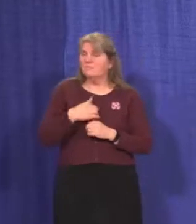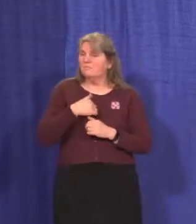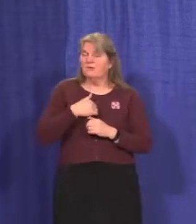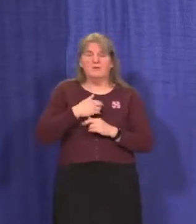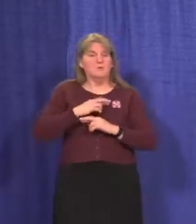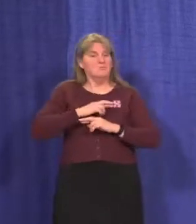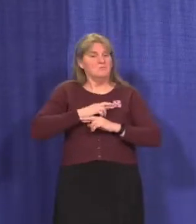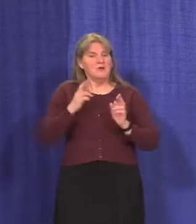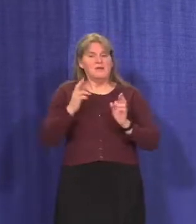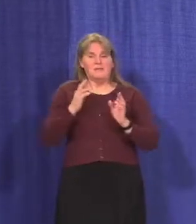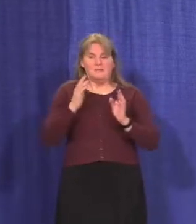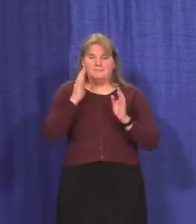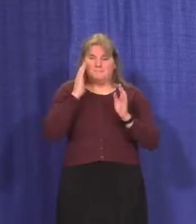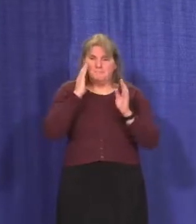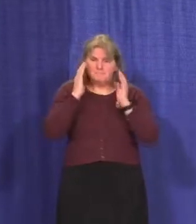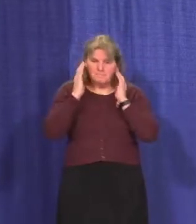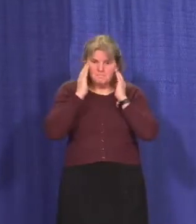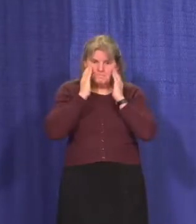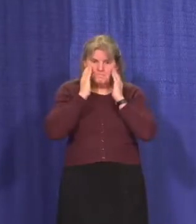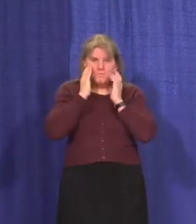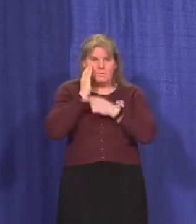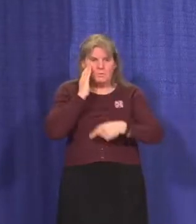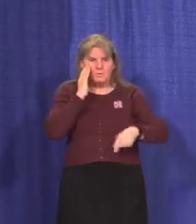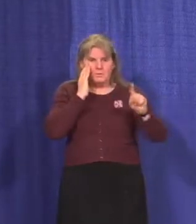strike the best balance we can